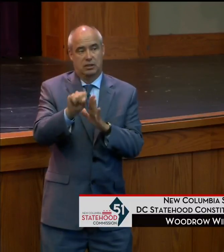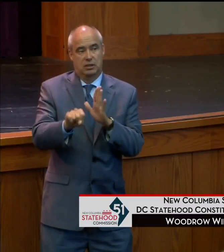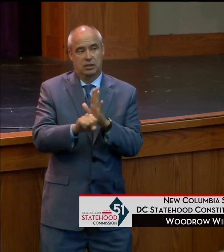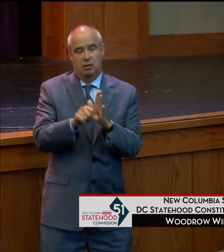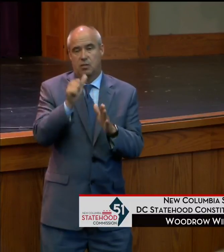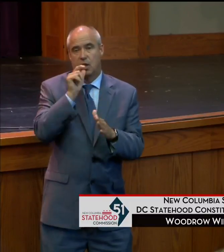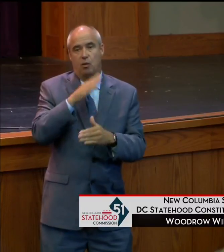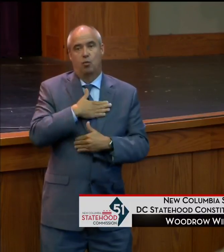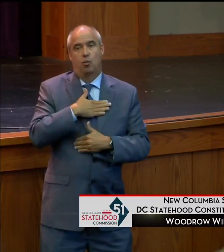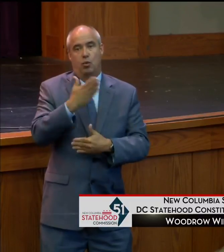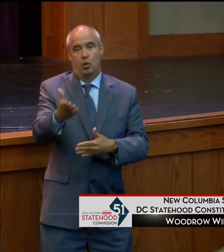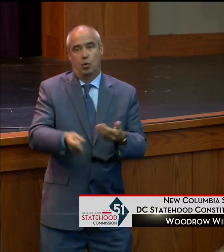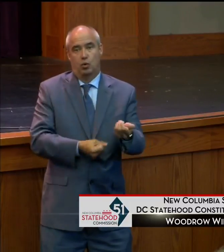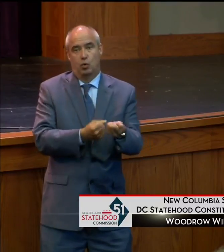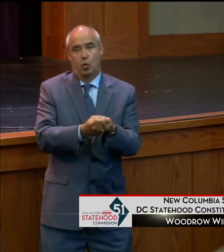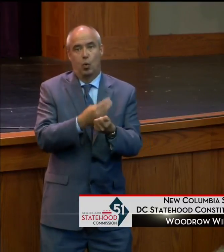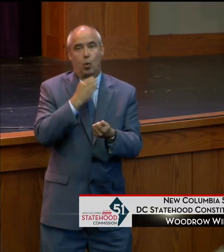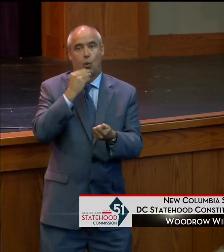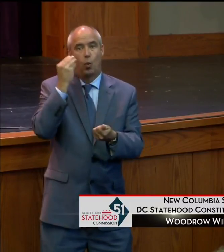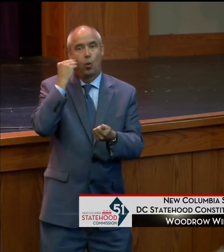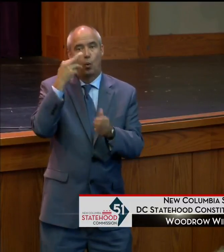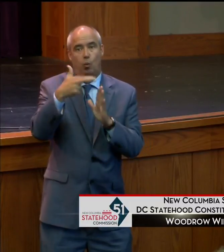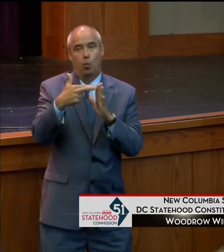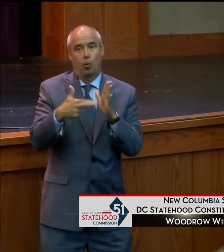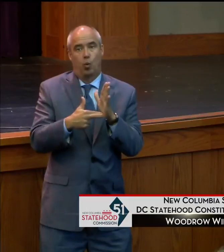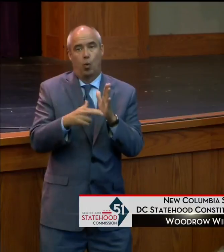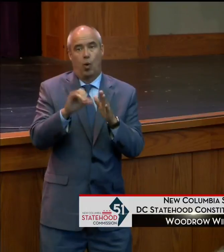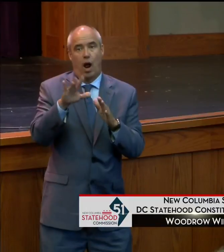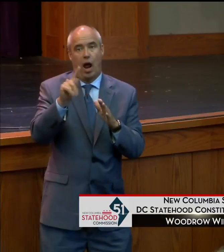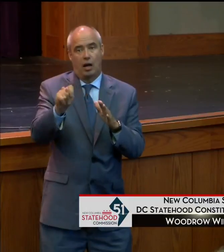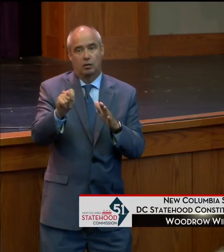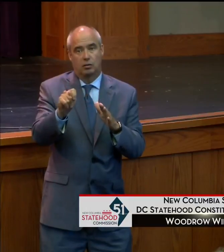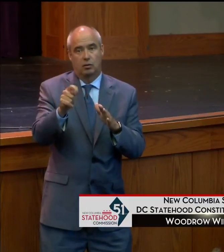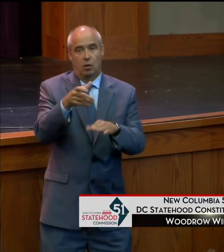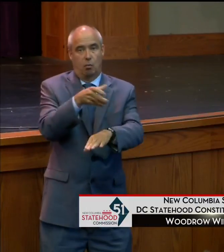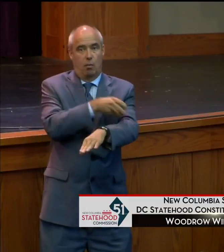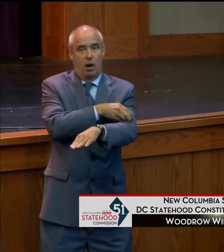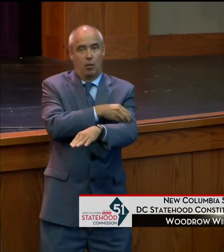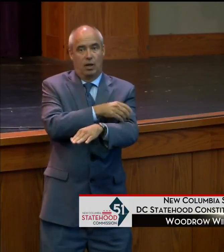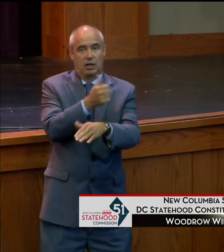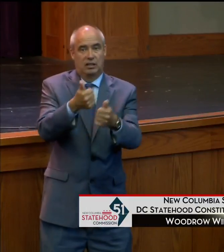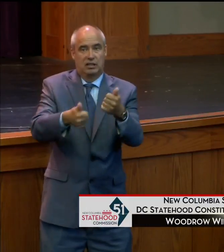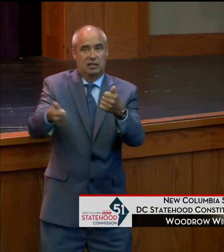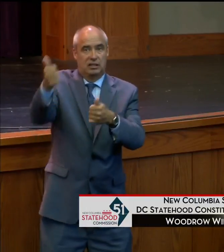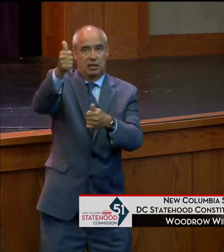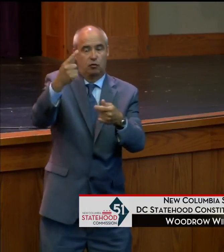ENSHRINE THE HOME RULE ACT IN ORDER TO ACHIEVE IT.